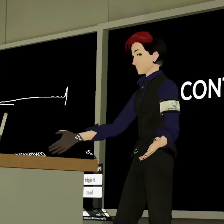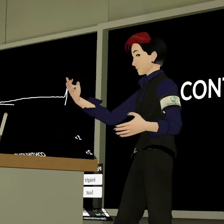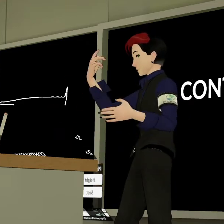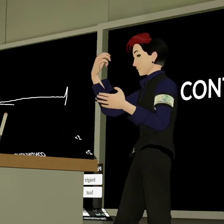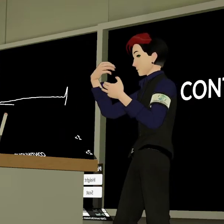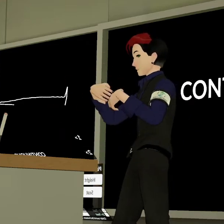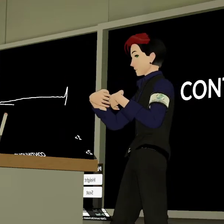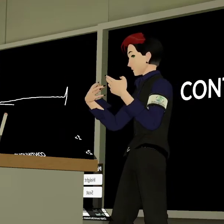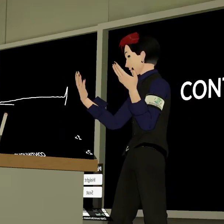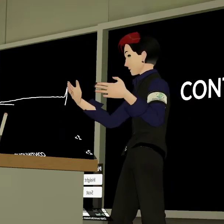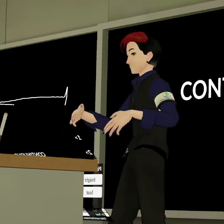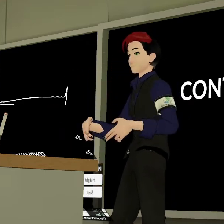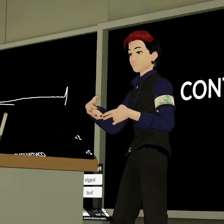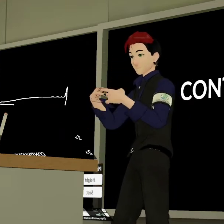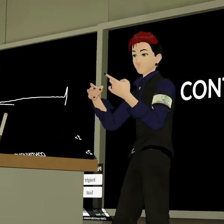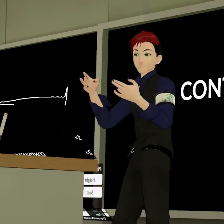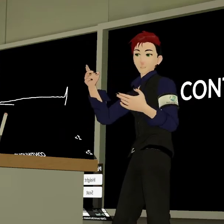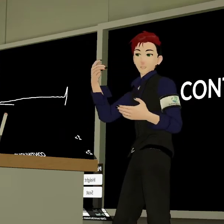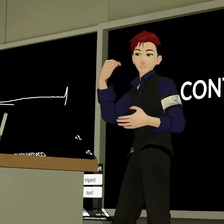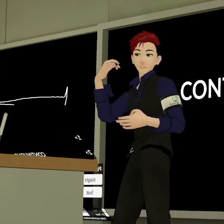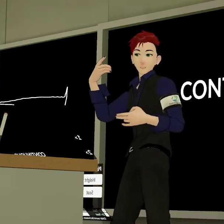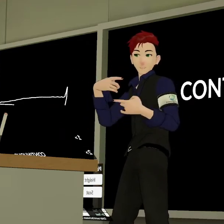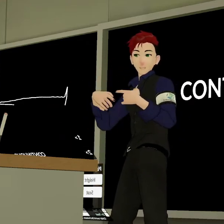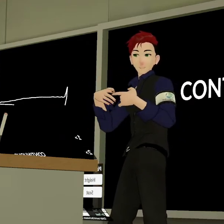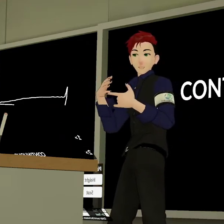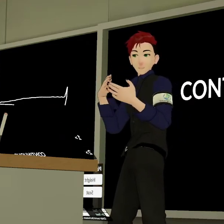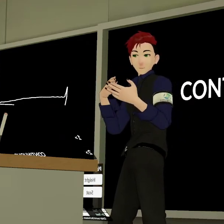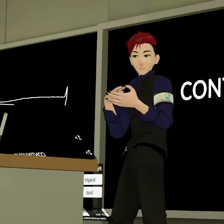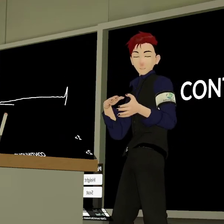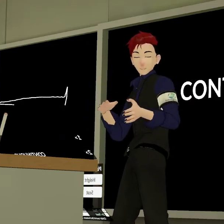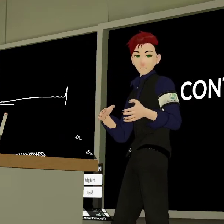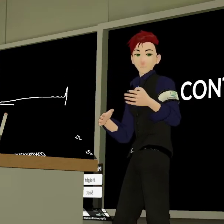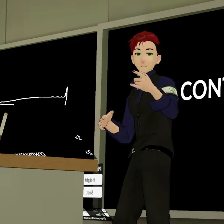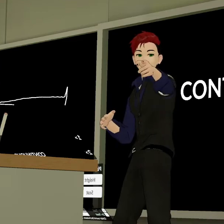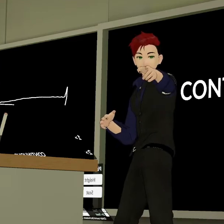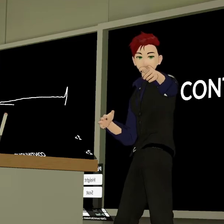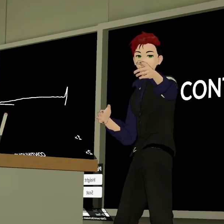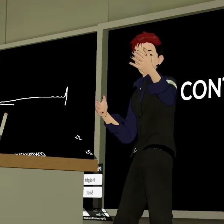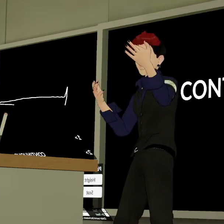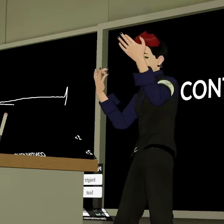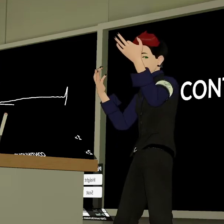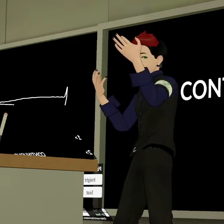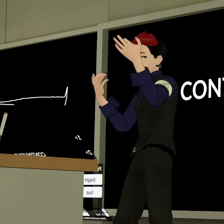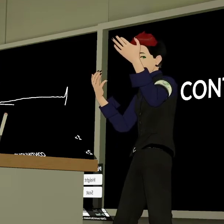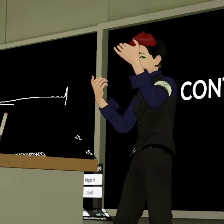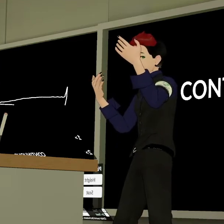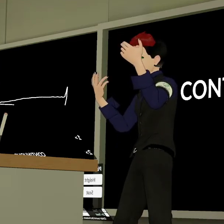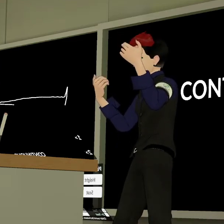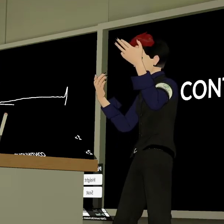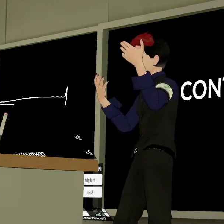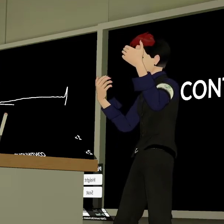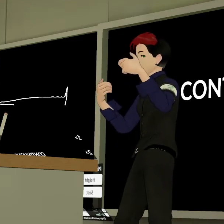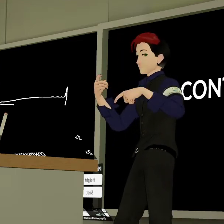yeah my brain's being stupid but if you guys find a sign that it fits oh wait wait